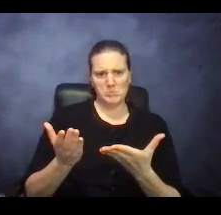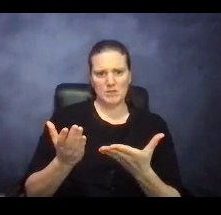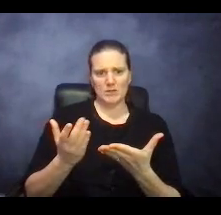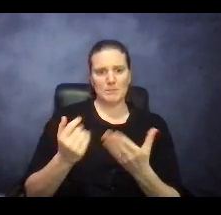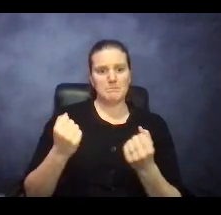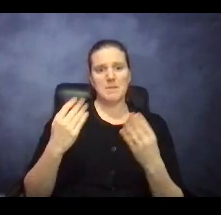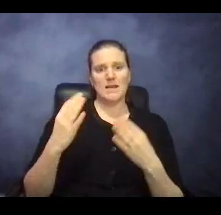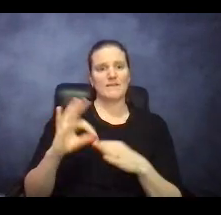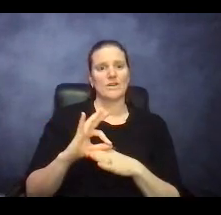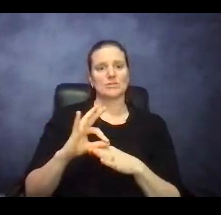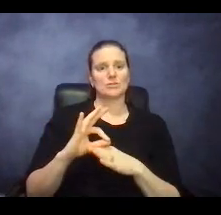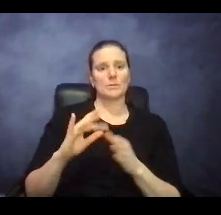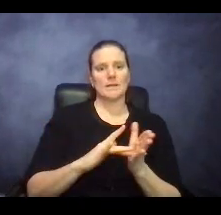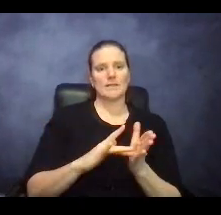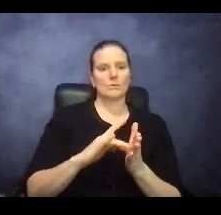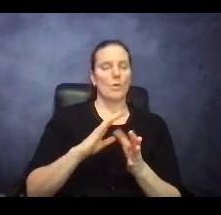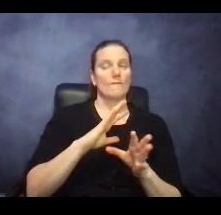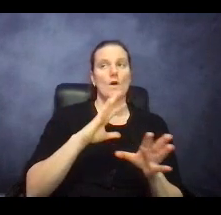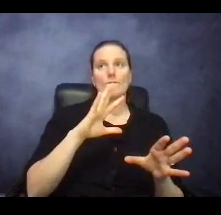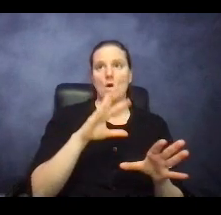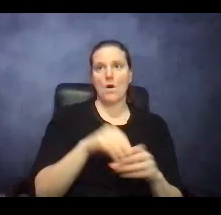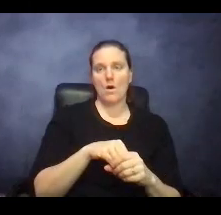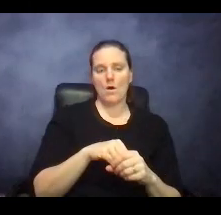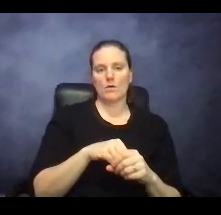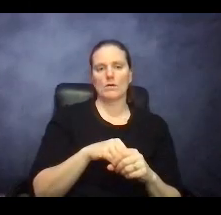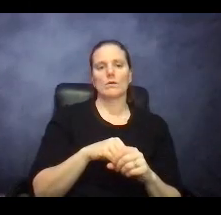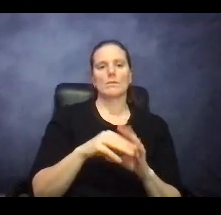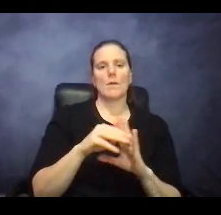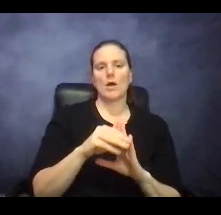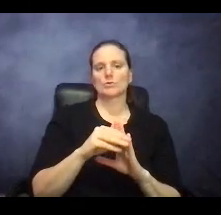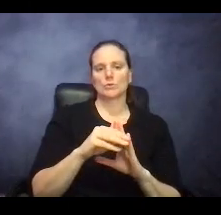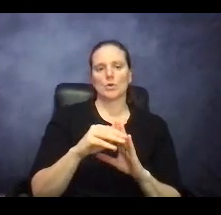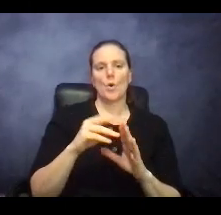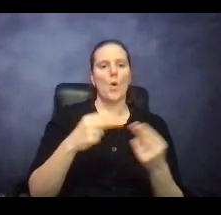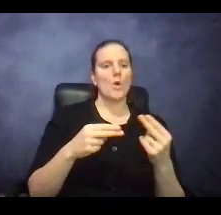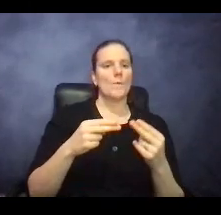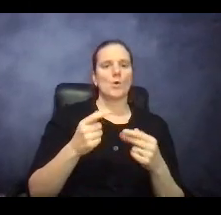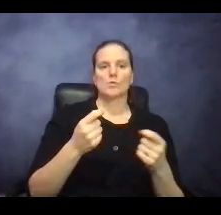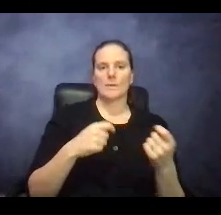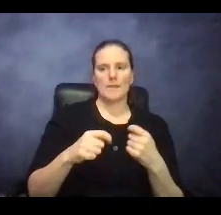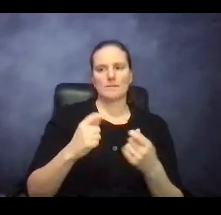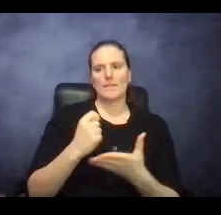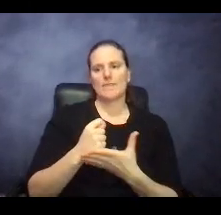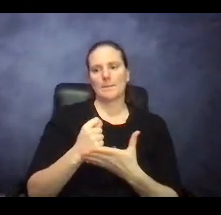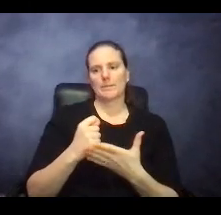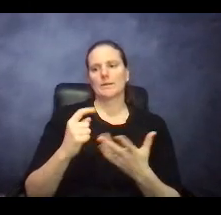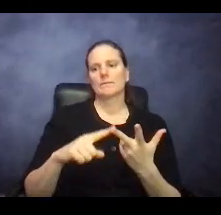of functional medicine providers will do all of this because our modules that we do, we're doing hormone replacement therapy, we're doing mitochondrial support,